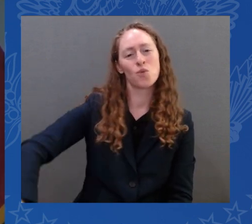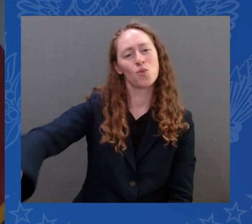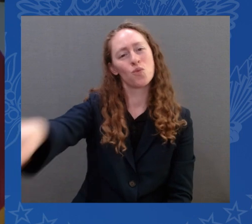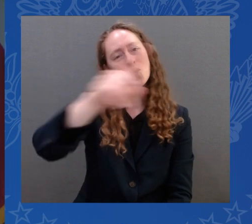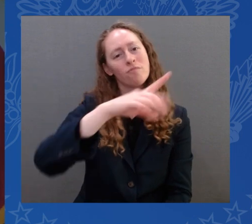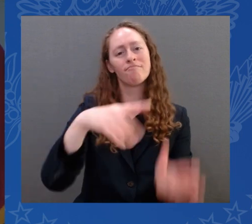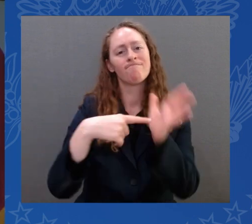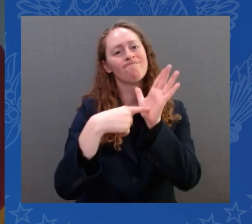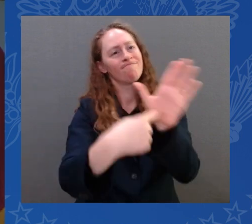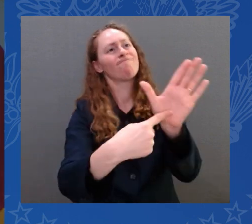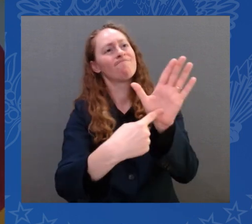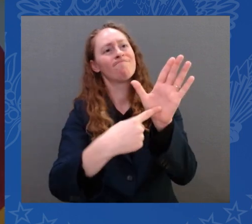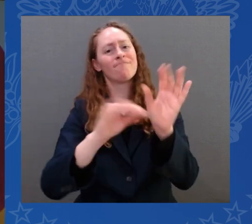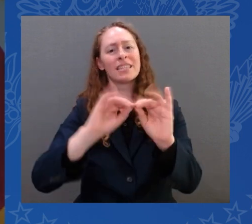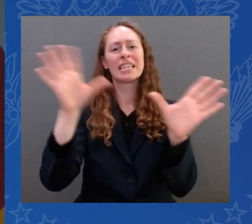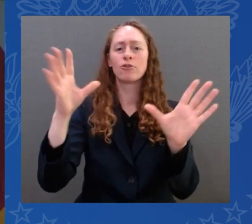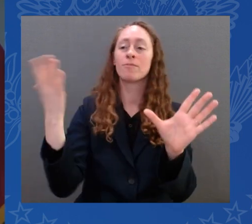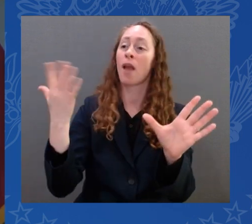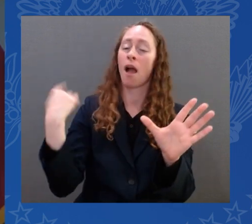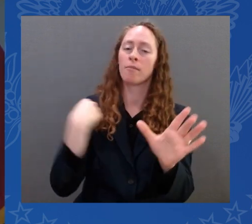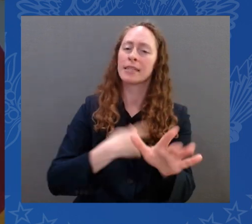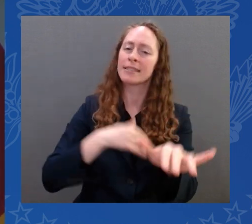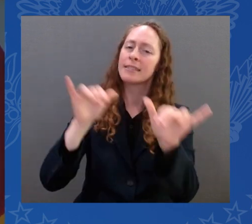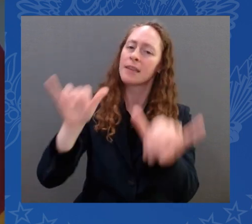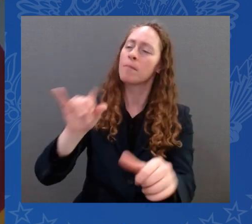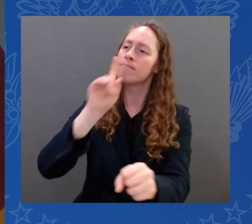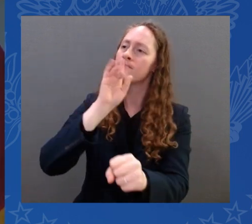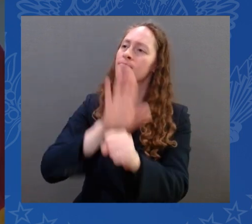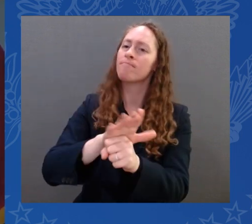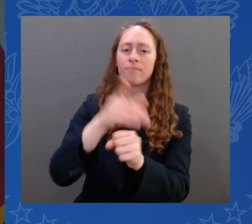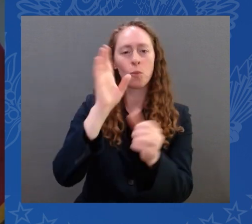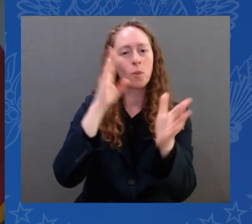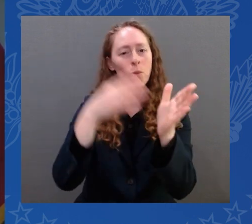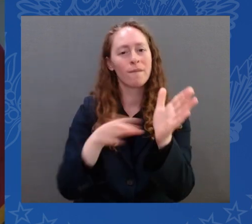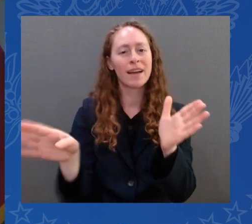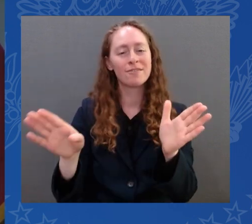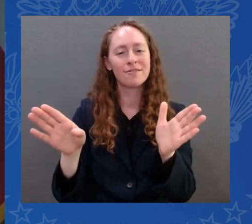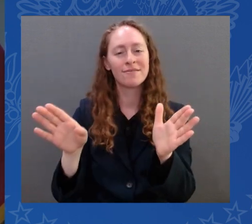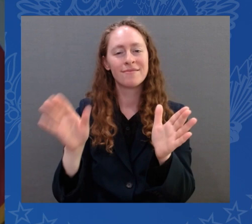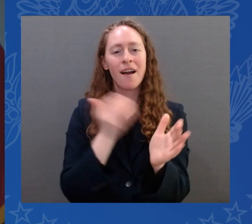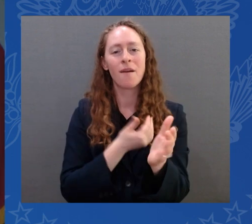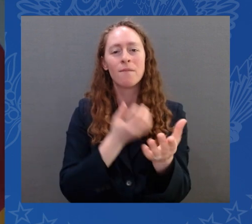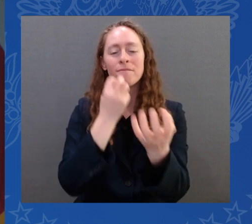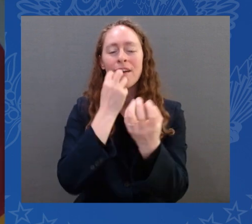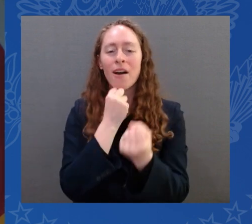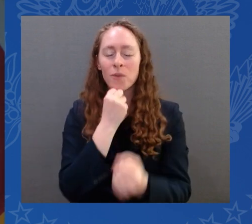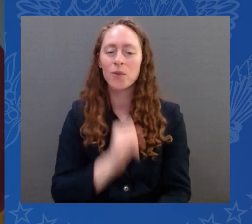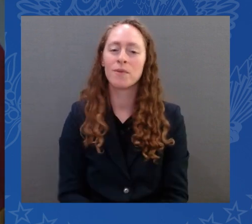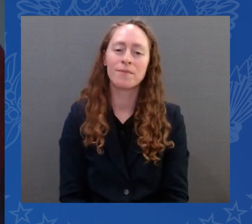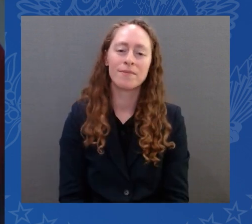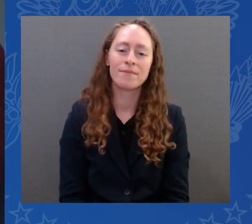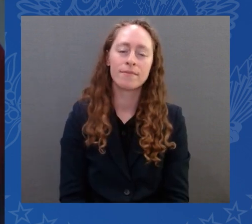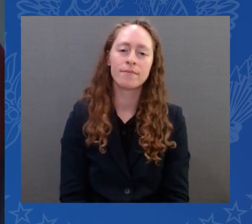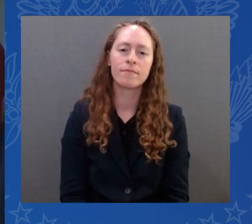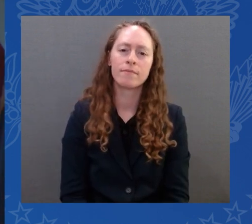You're going to stand sentinel, often shoulder-to-shoulder, with our allies and partners in critical regions of the world --